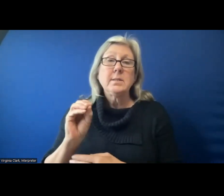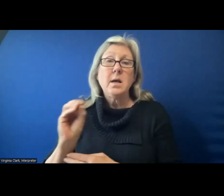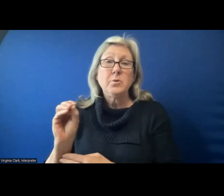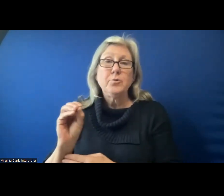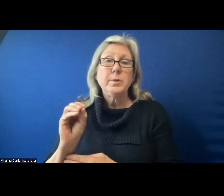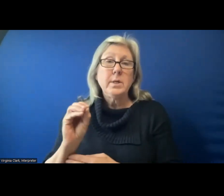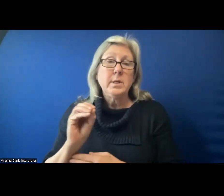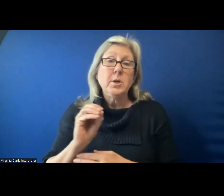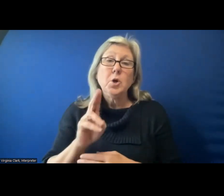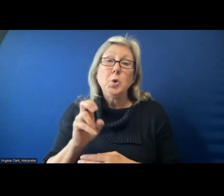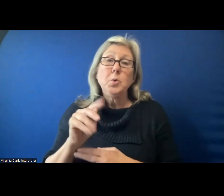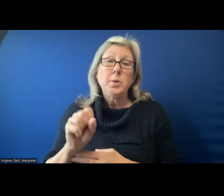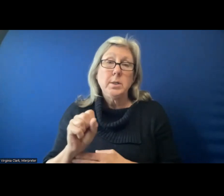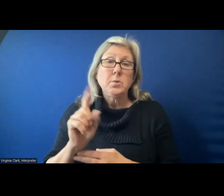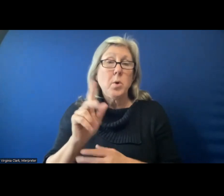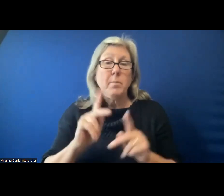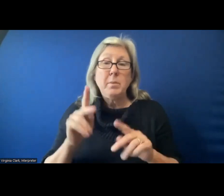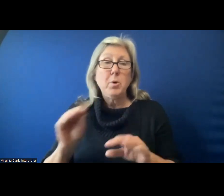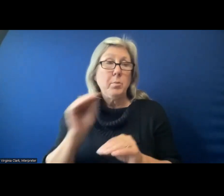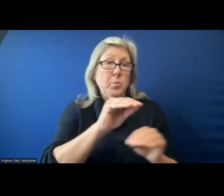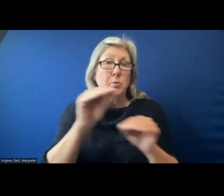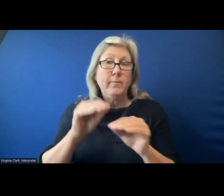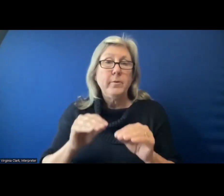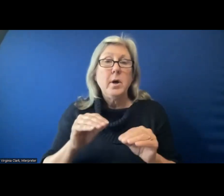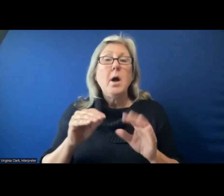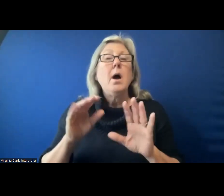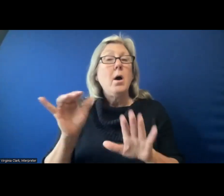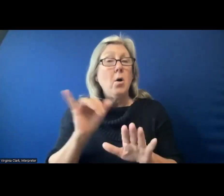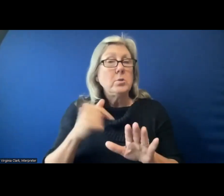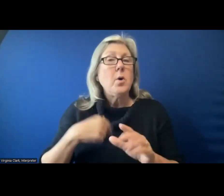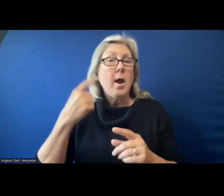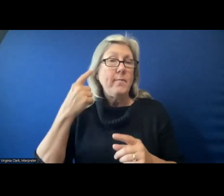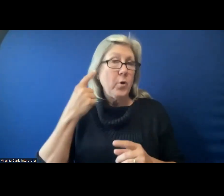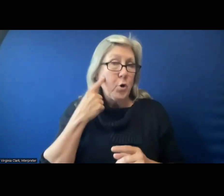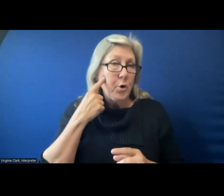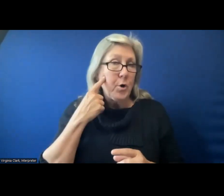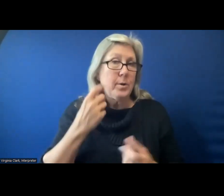Now, I have also heard from many people who are served through choices for care, who experience